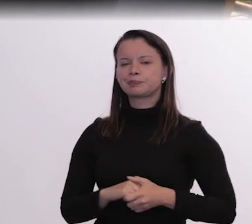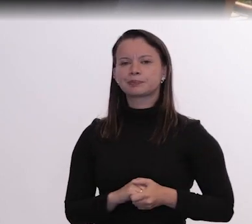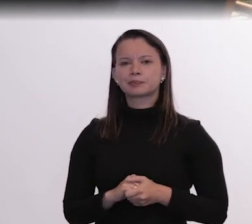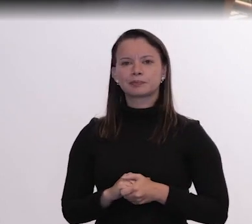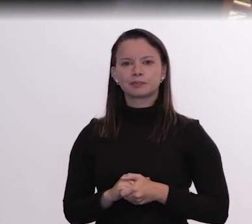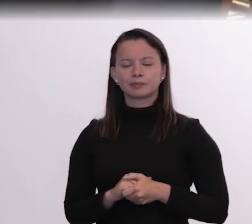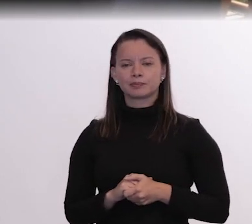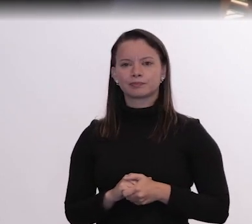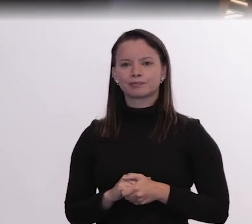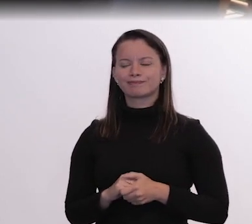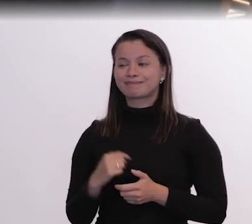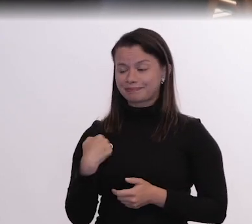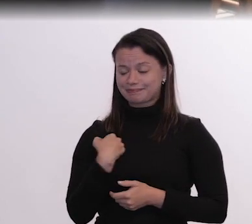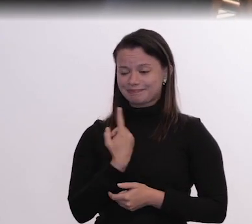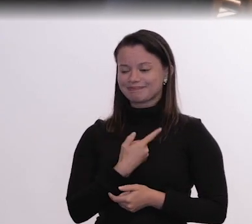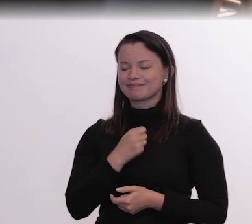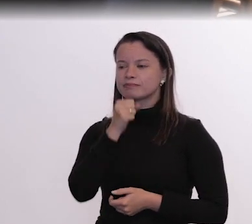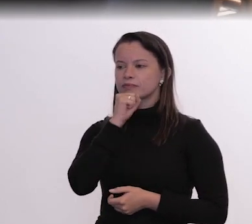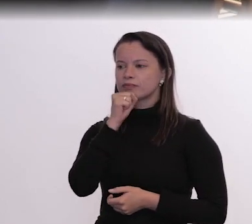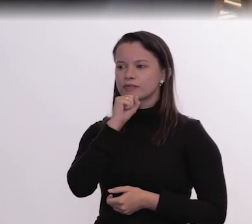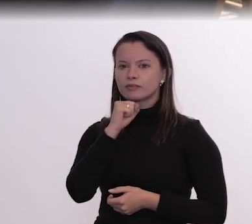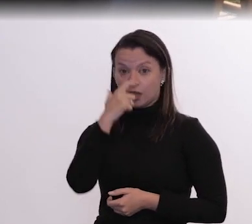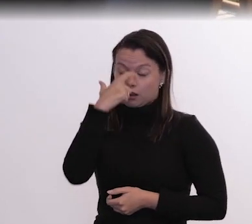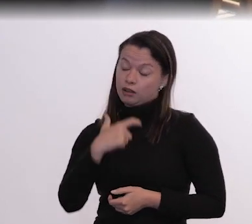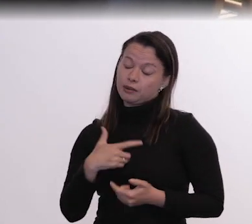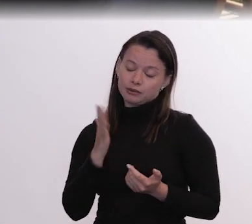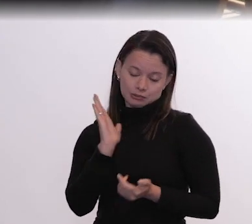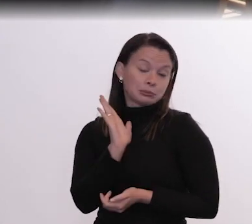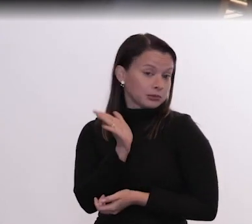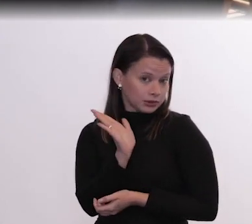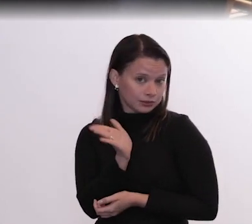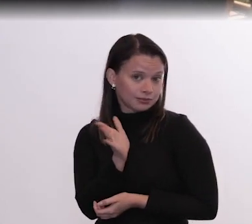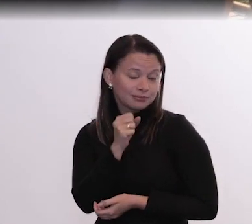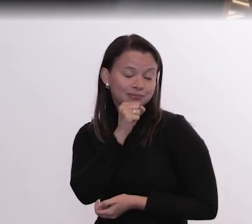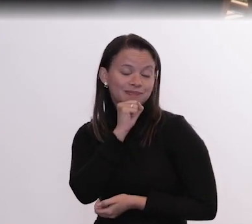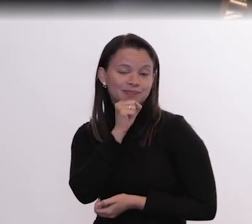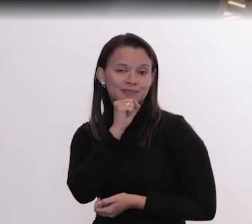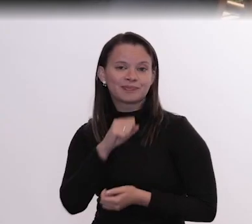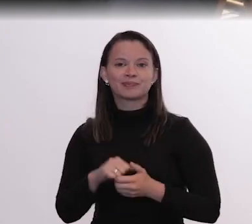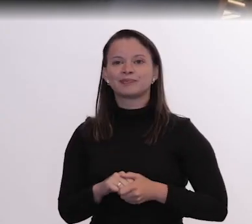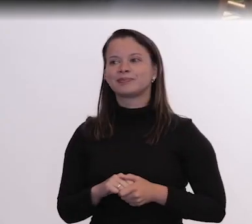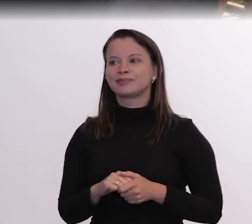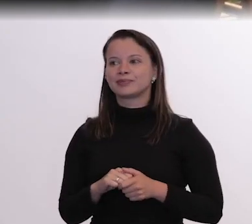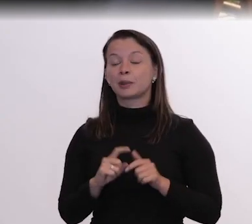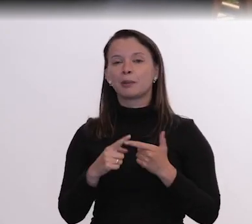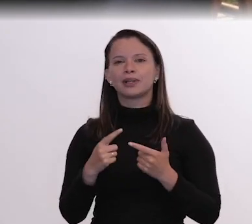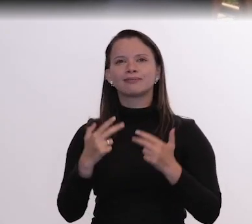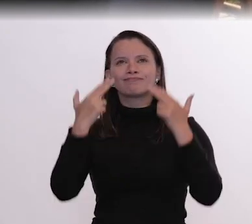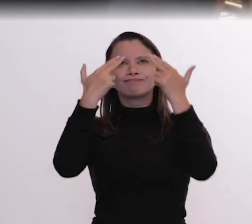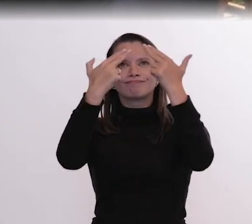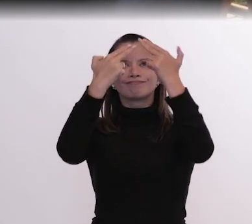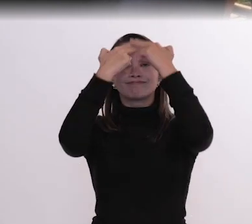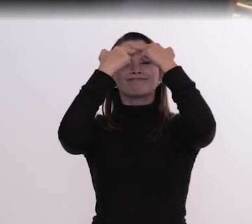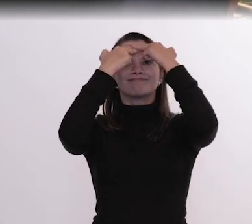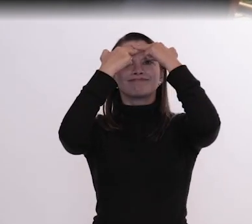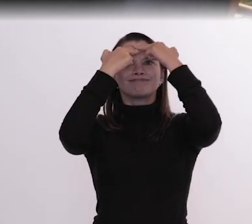start to get old, I already am. And we transfer our frustrations to the new generation.